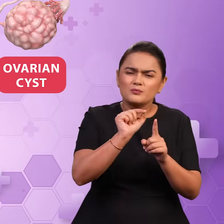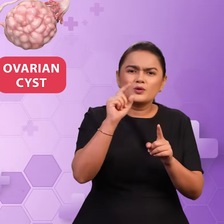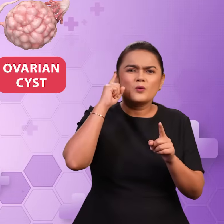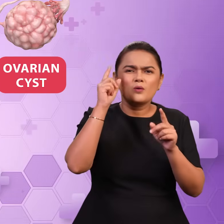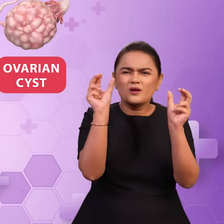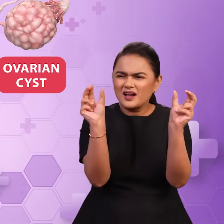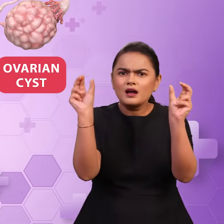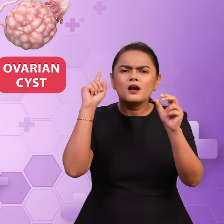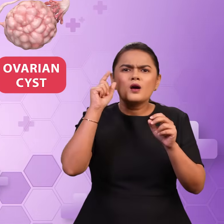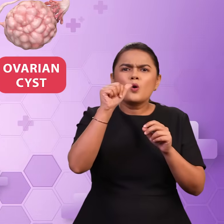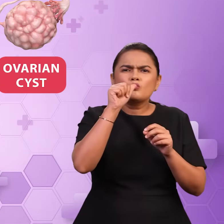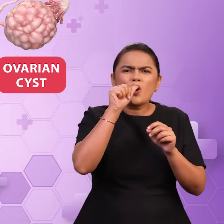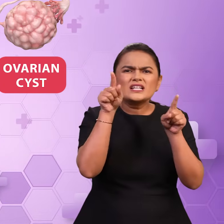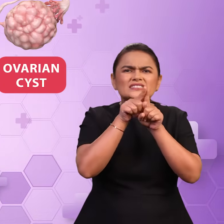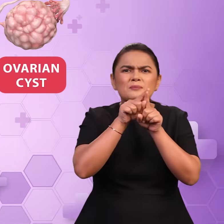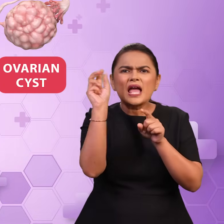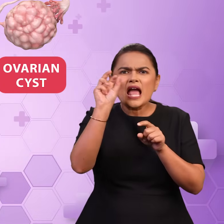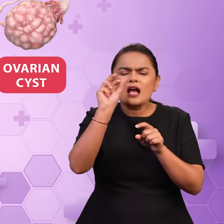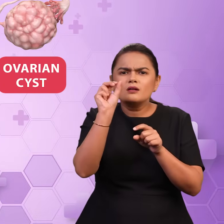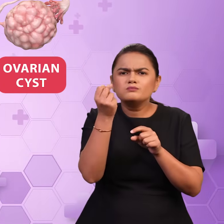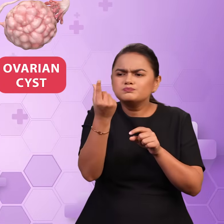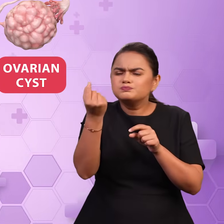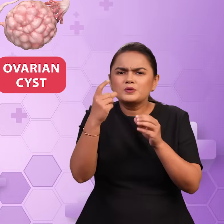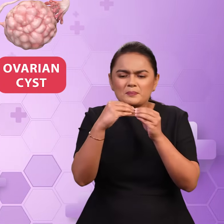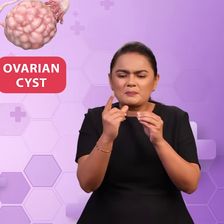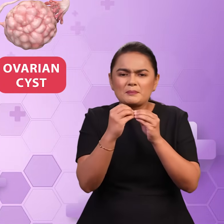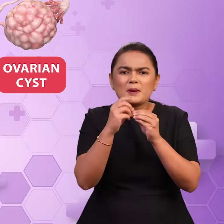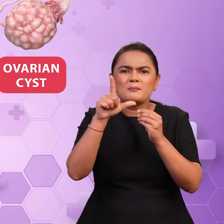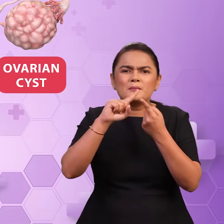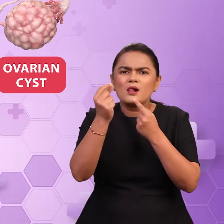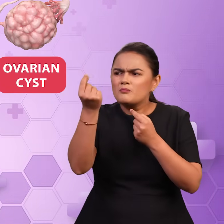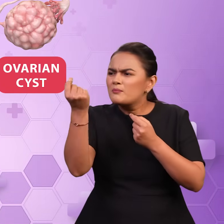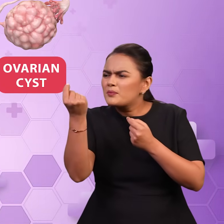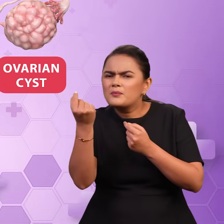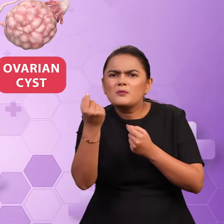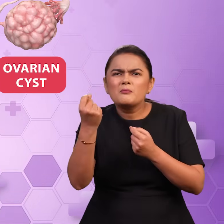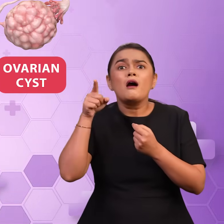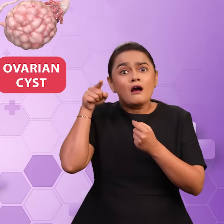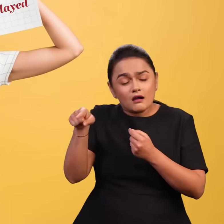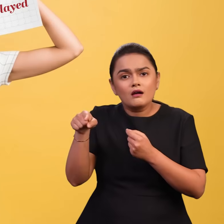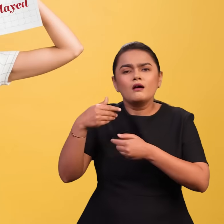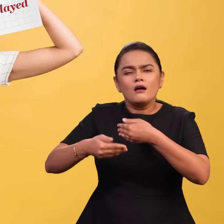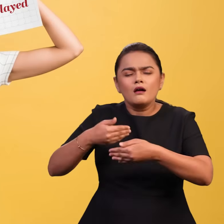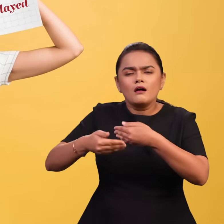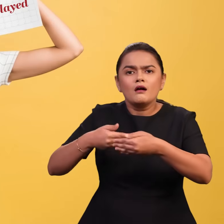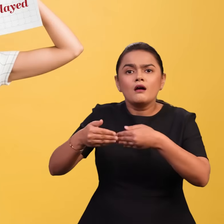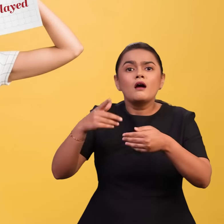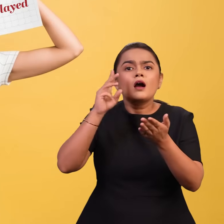are formed on the ovaries. and eventually the periods will get delayed.